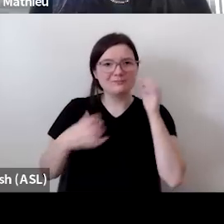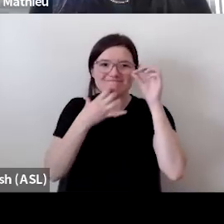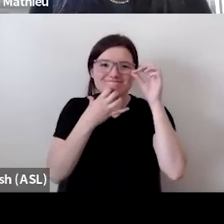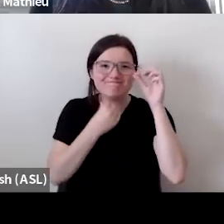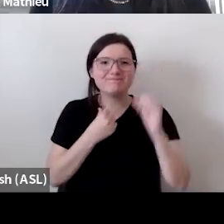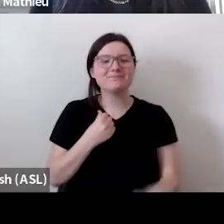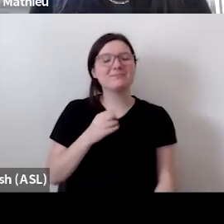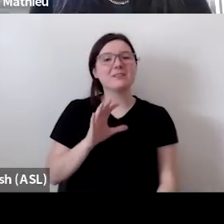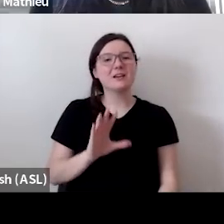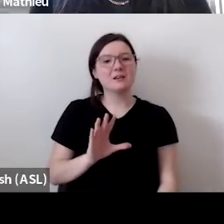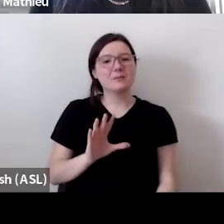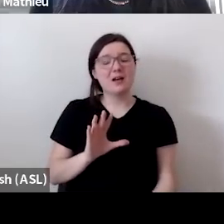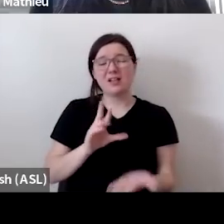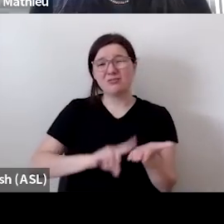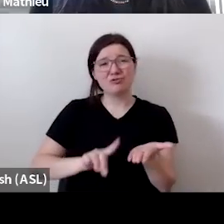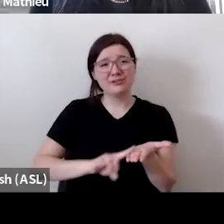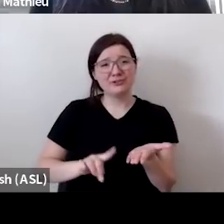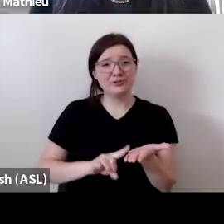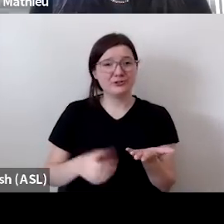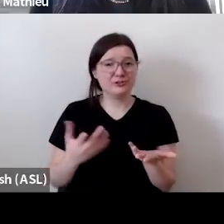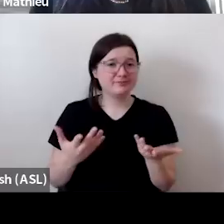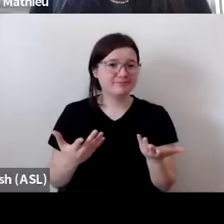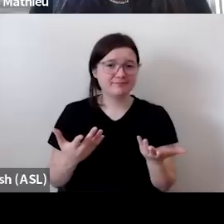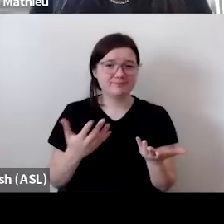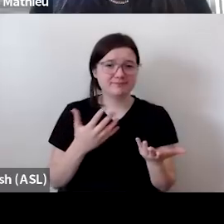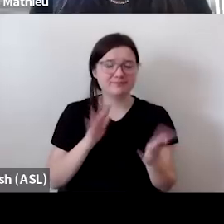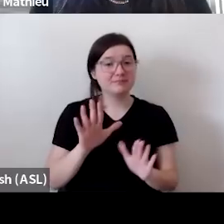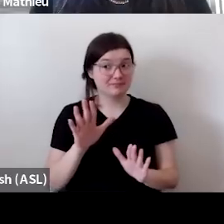there's no, and you know, please correct me if I'm wrong,